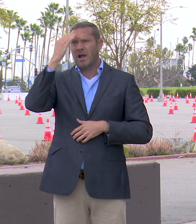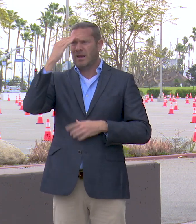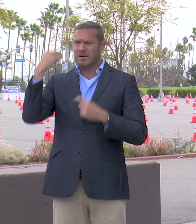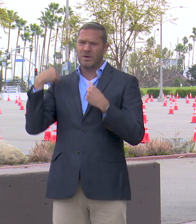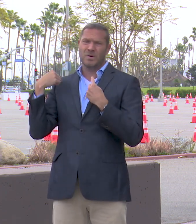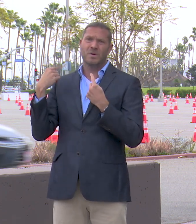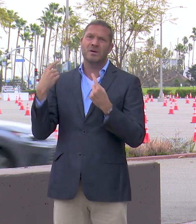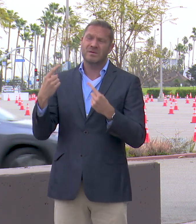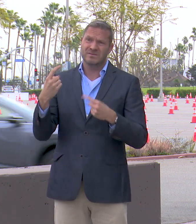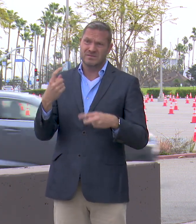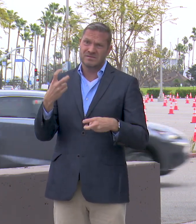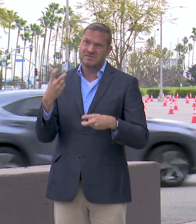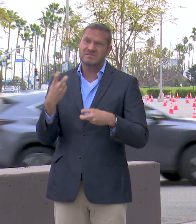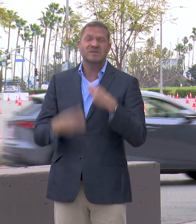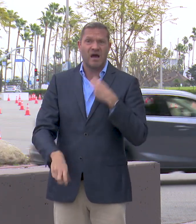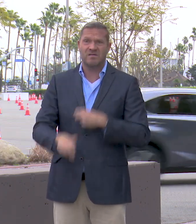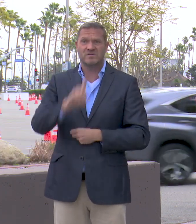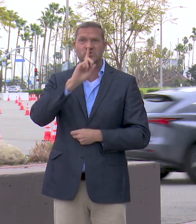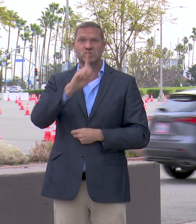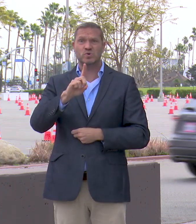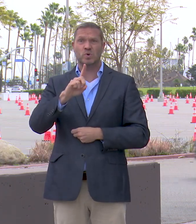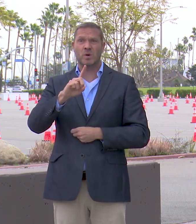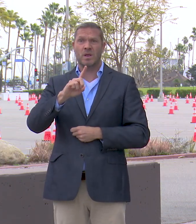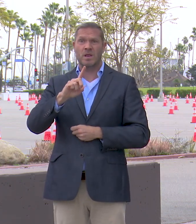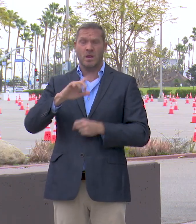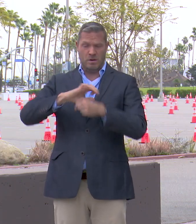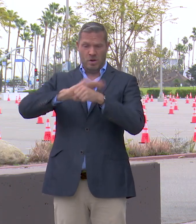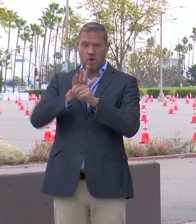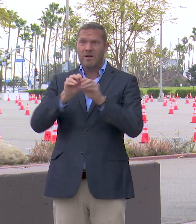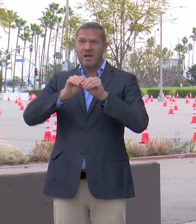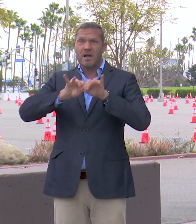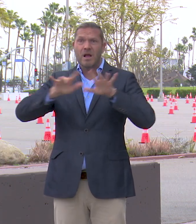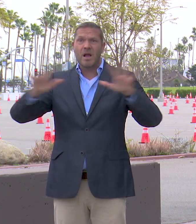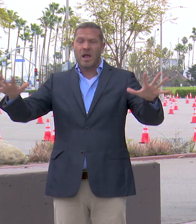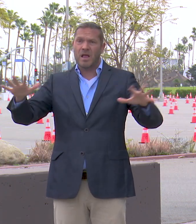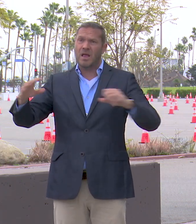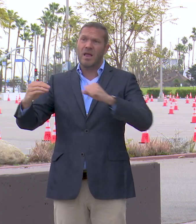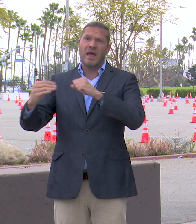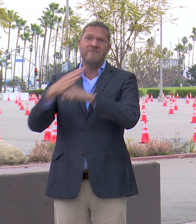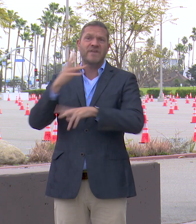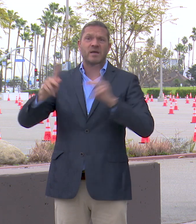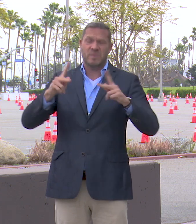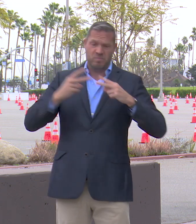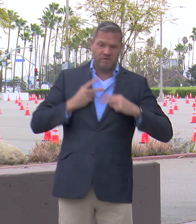The pandemic has affected many in our community physically and emotionally.